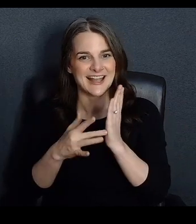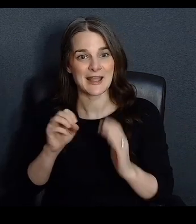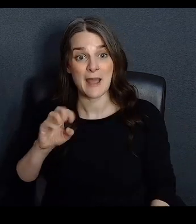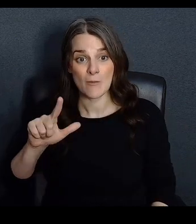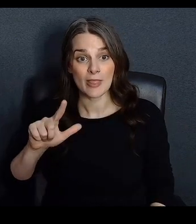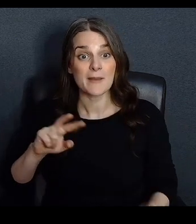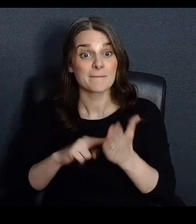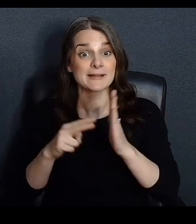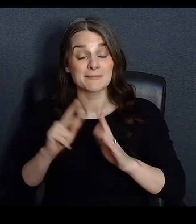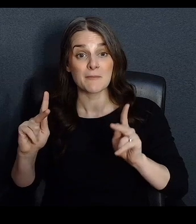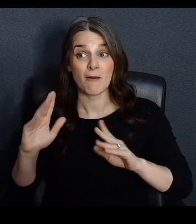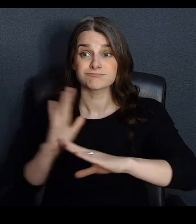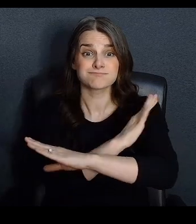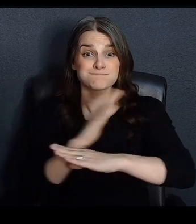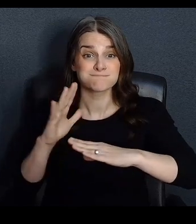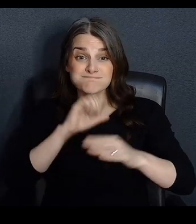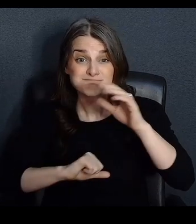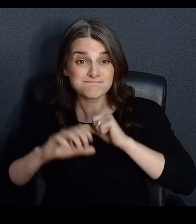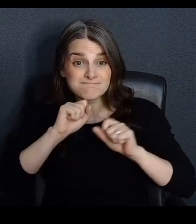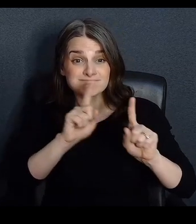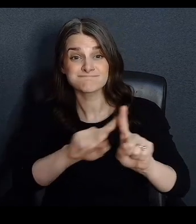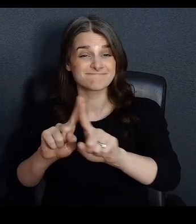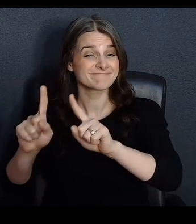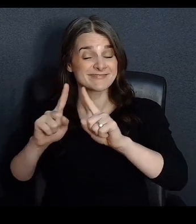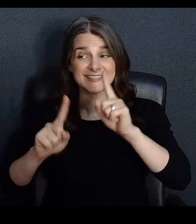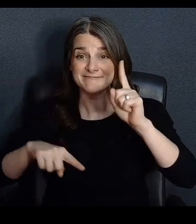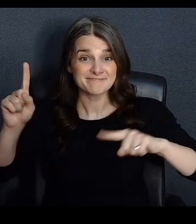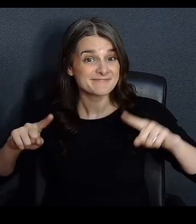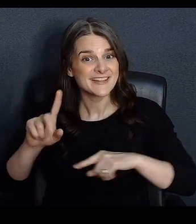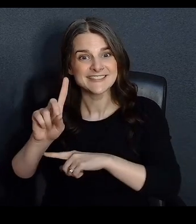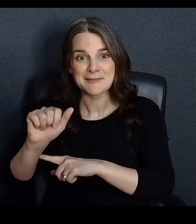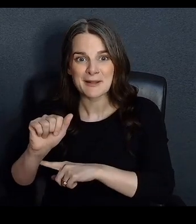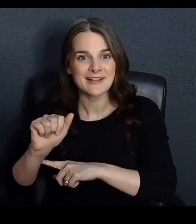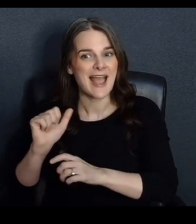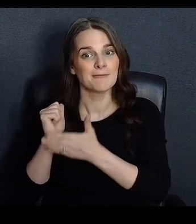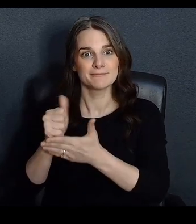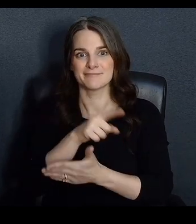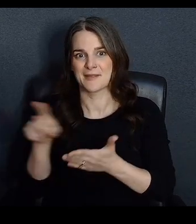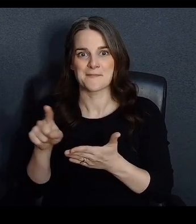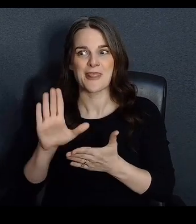and disabilities find tools to make their lives easier, safer, or more independent.